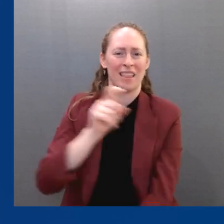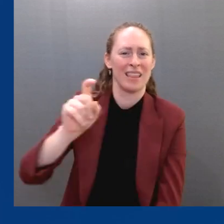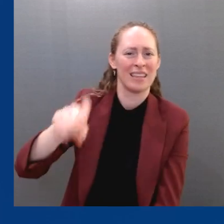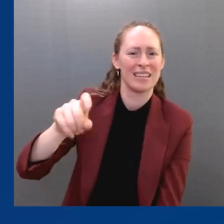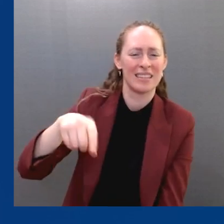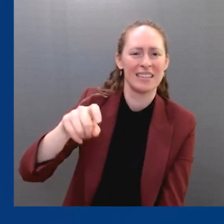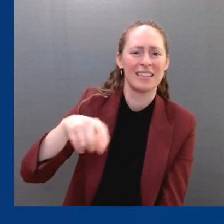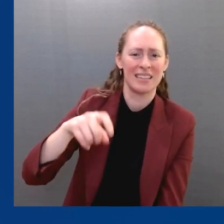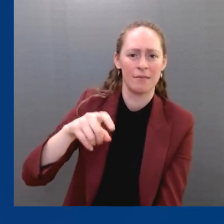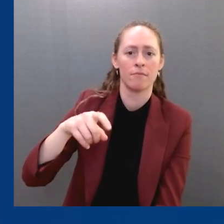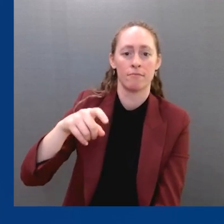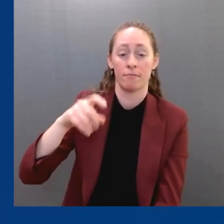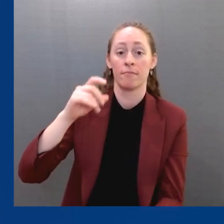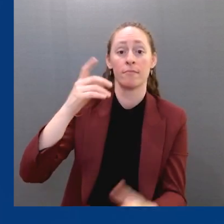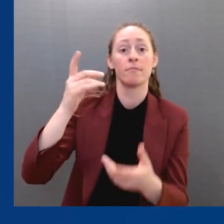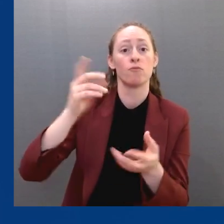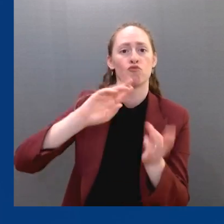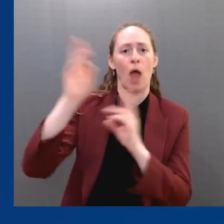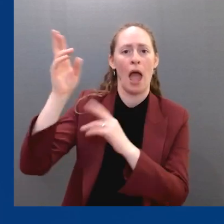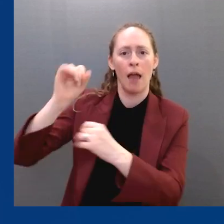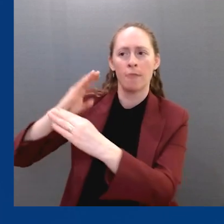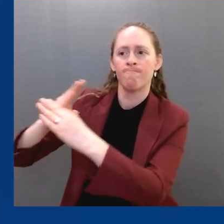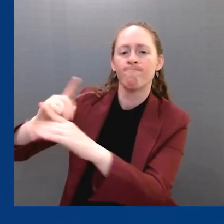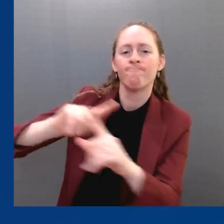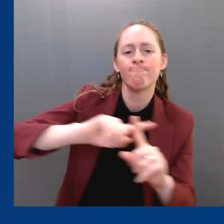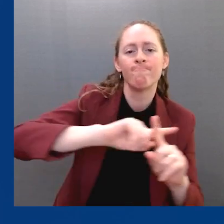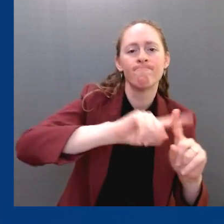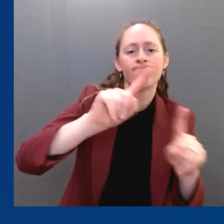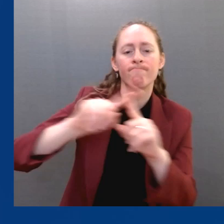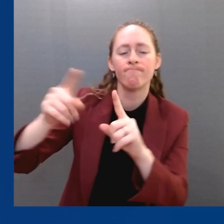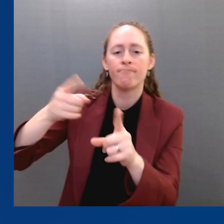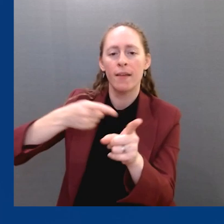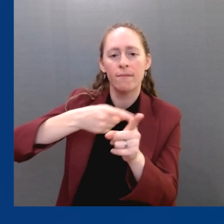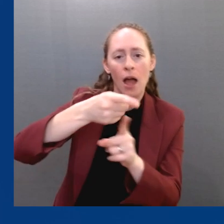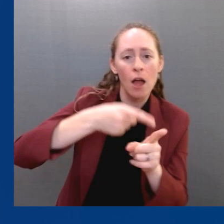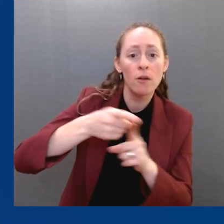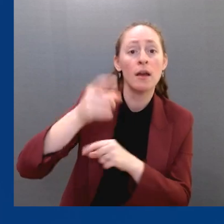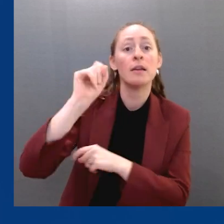Look, the vaccines we have right now are terrific. They have saved millions of lives,